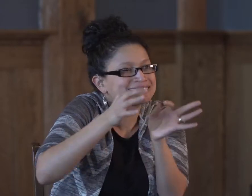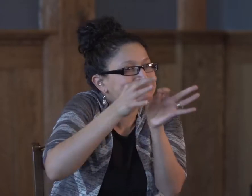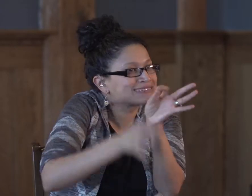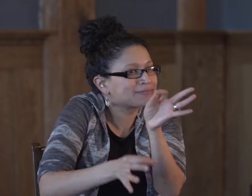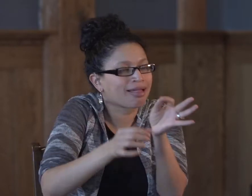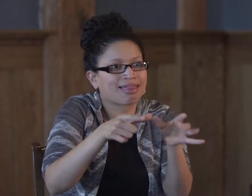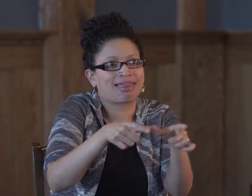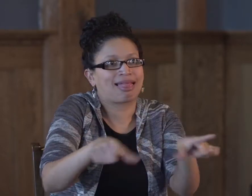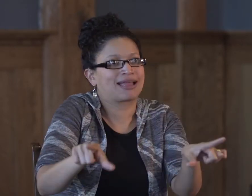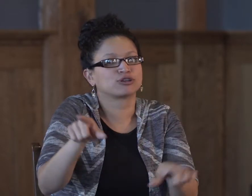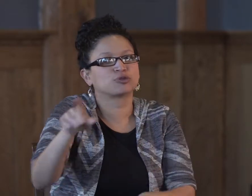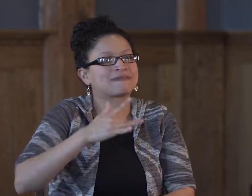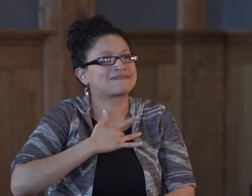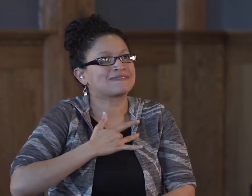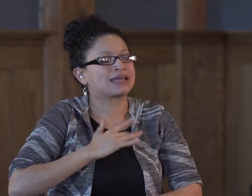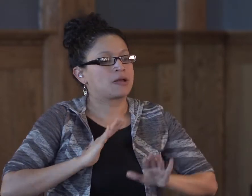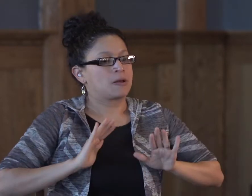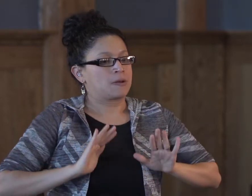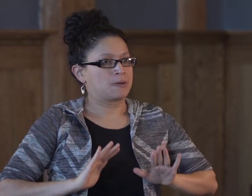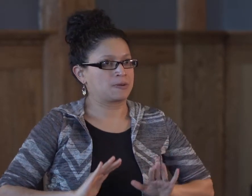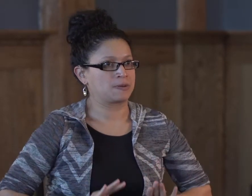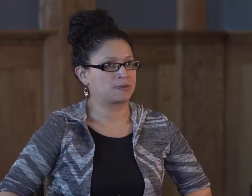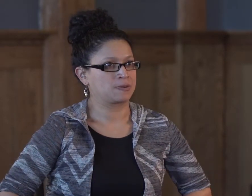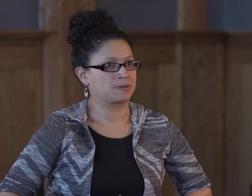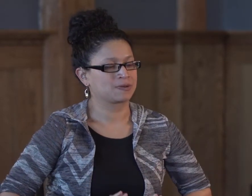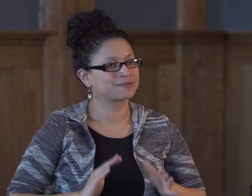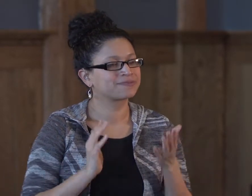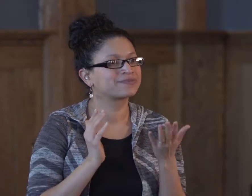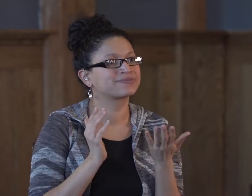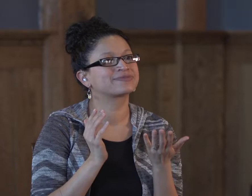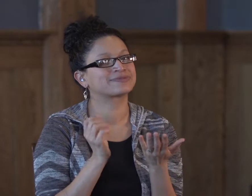and perhaps they want to rest. So, writing back in forth in English, using very simple